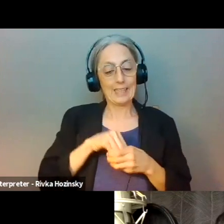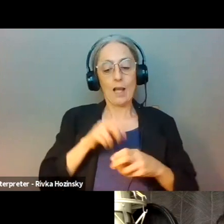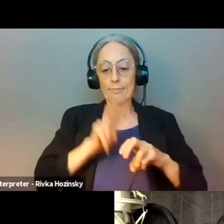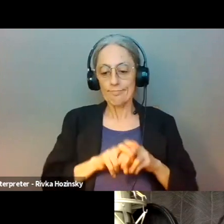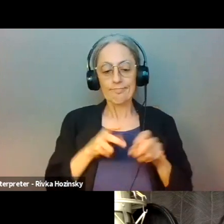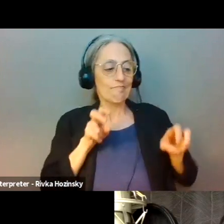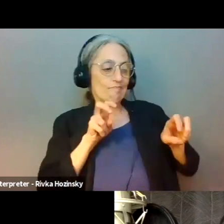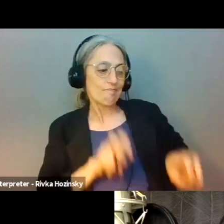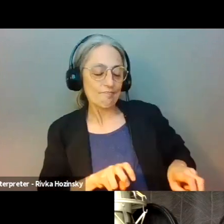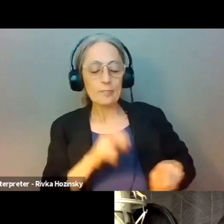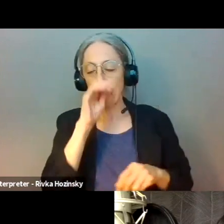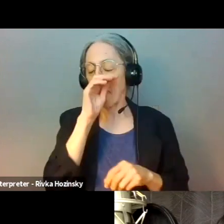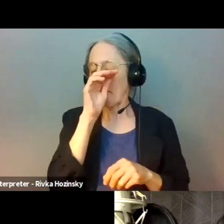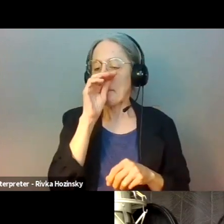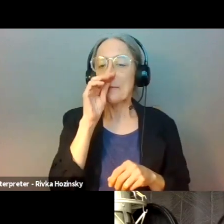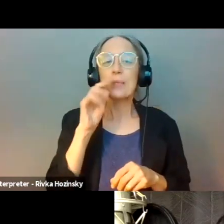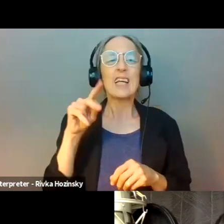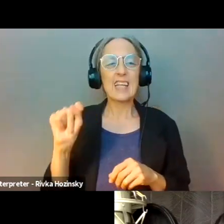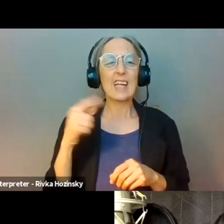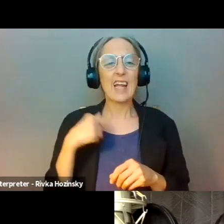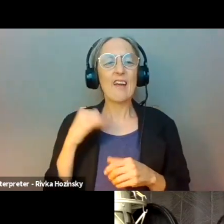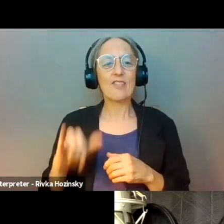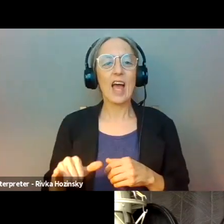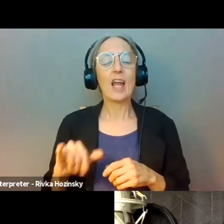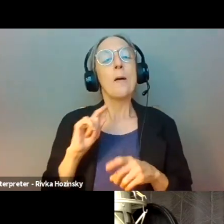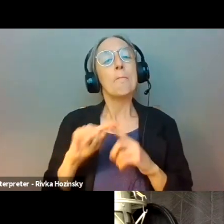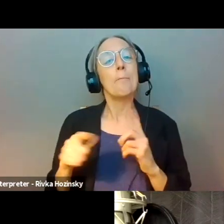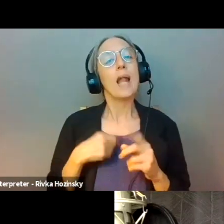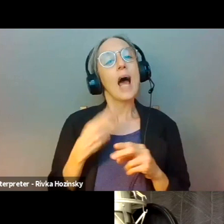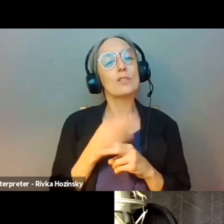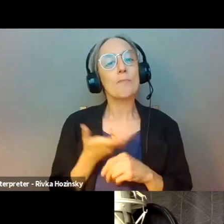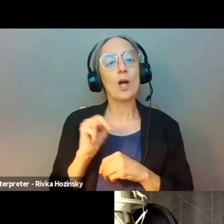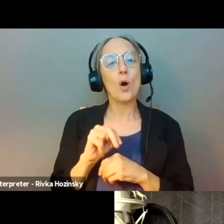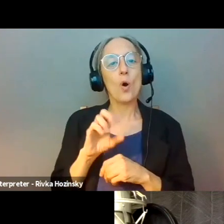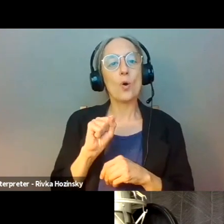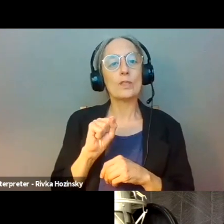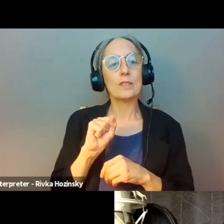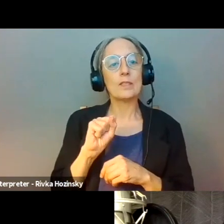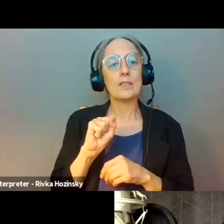but I personally travel with my own stenographers mask. It's something that will fit over